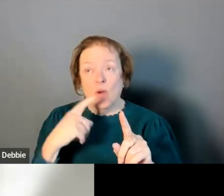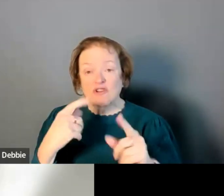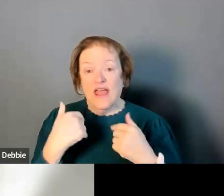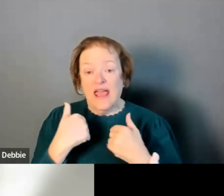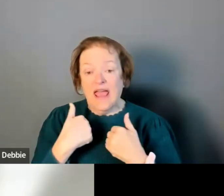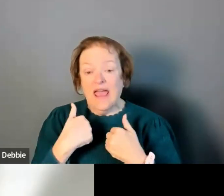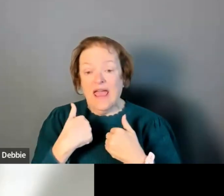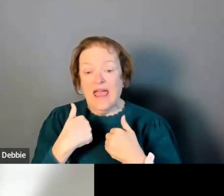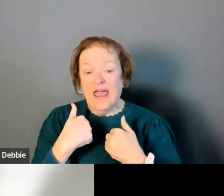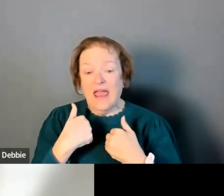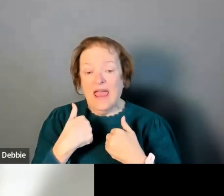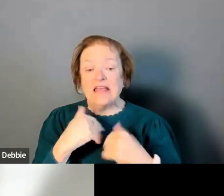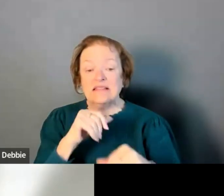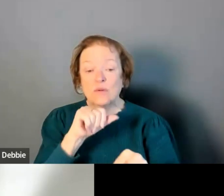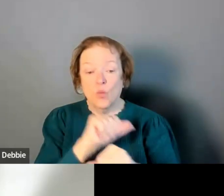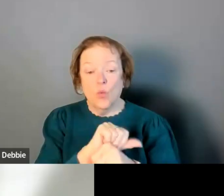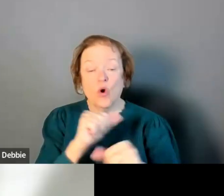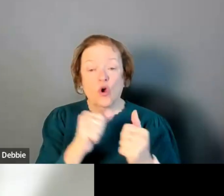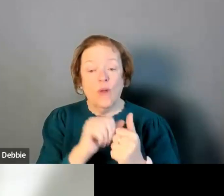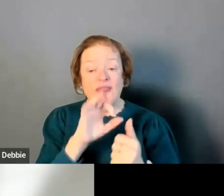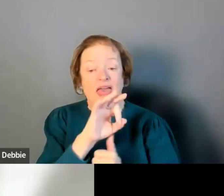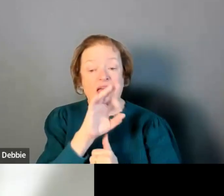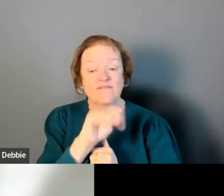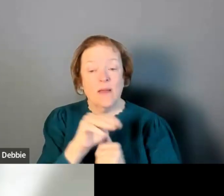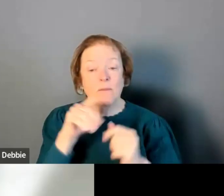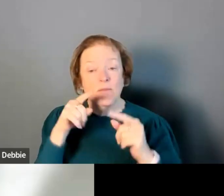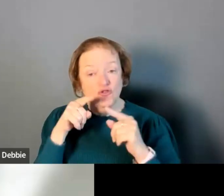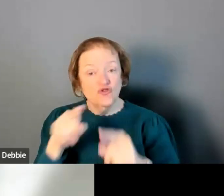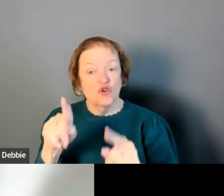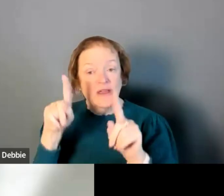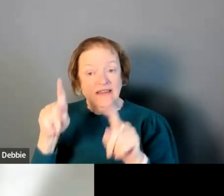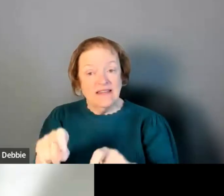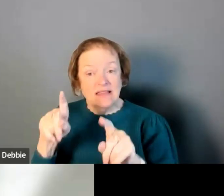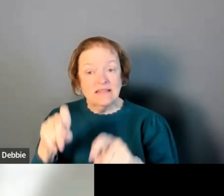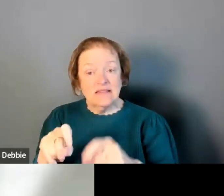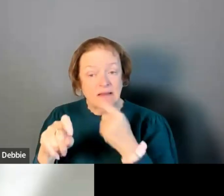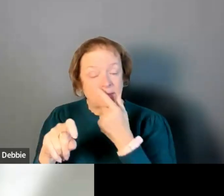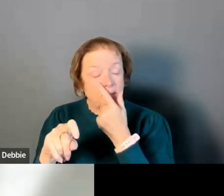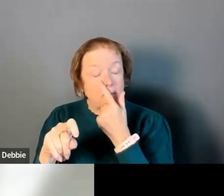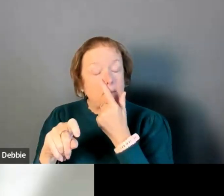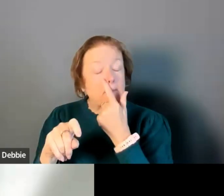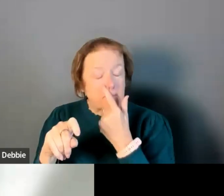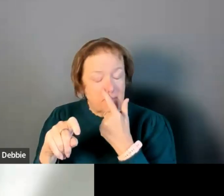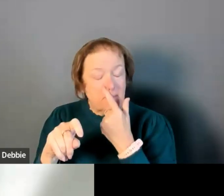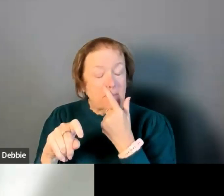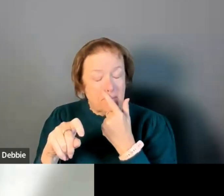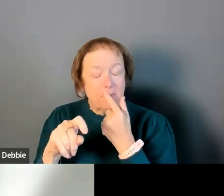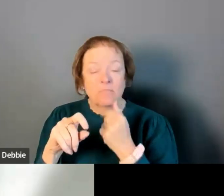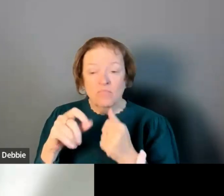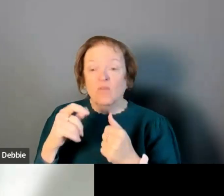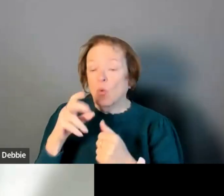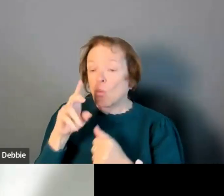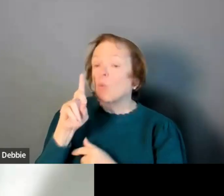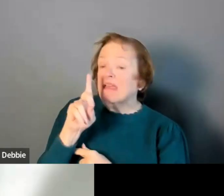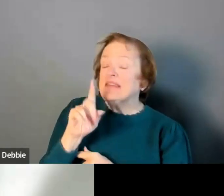has anybody worked with the FM while they are testing? So, we have worked with them. I am not sure I will put my disclaimer in there now,